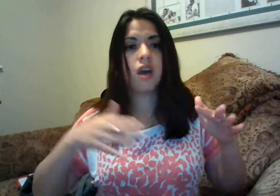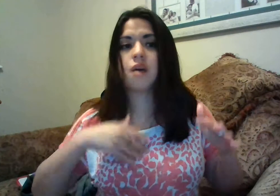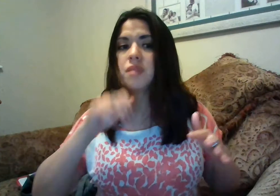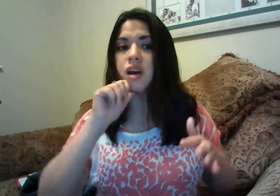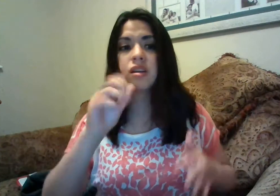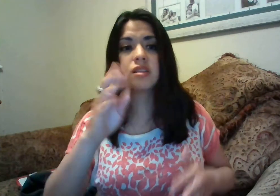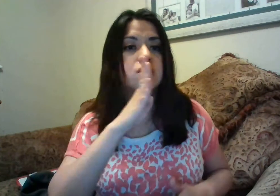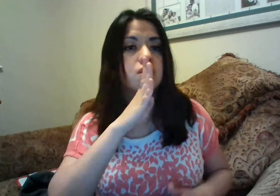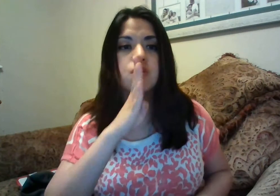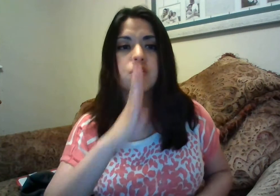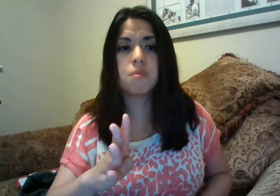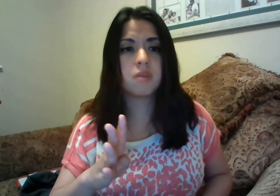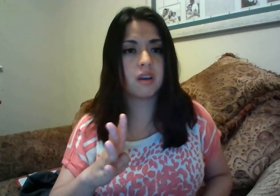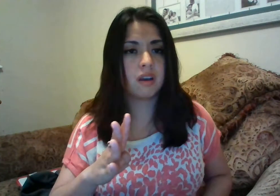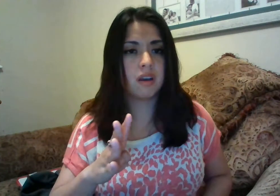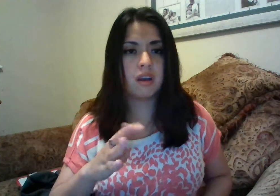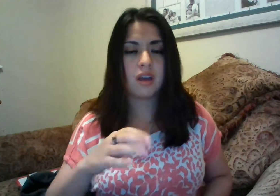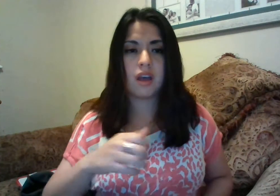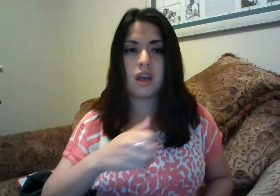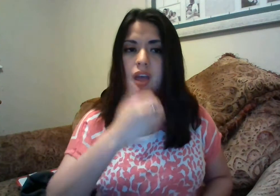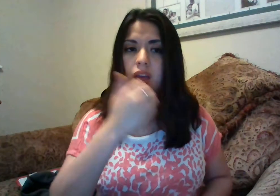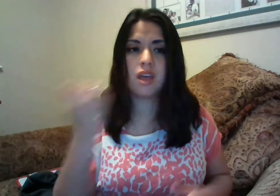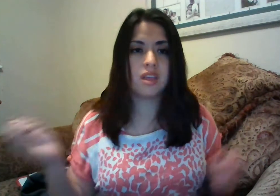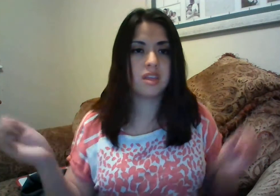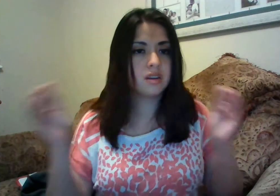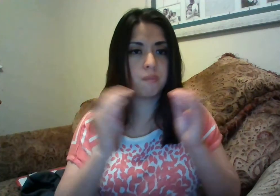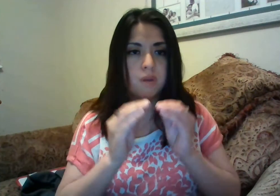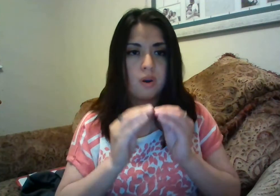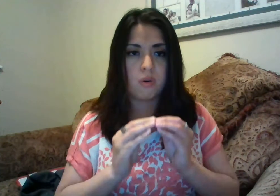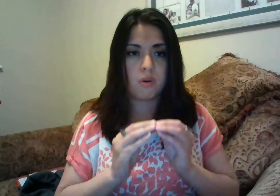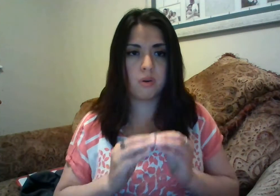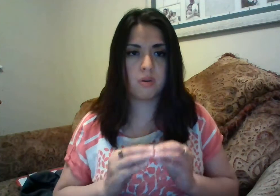I'm not sober anymore